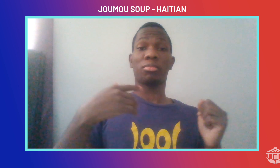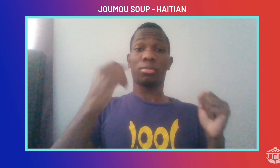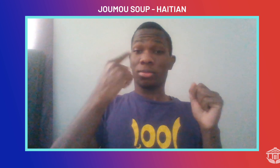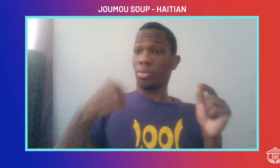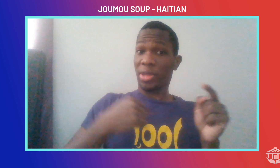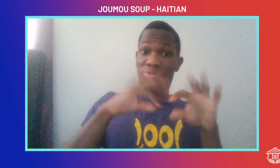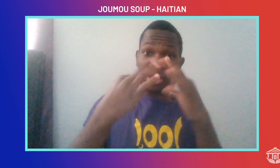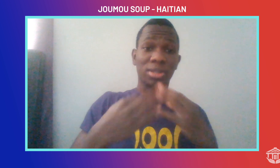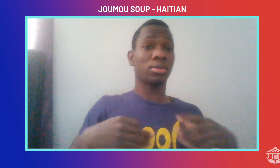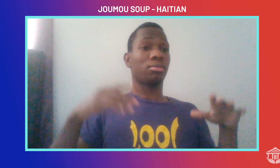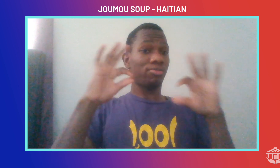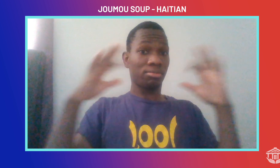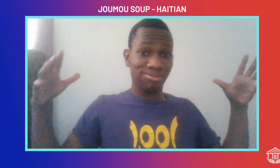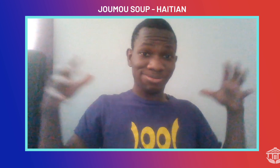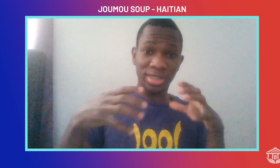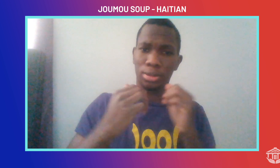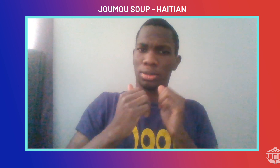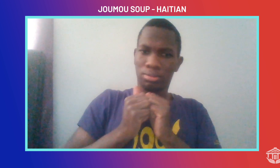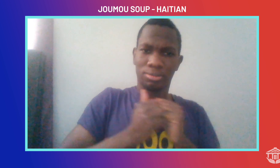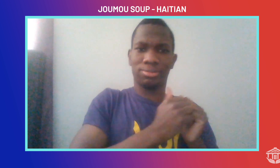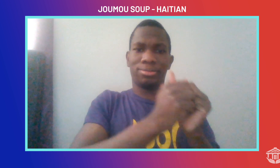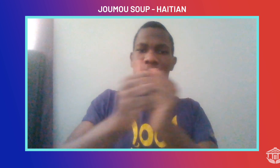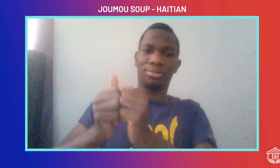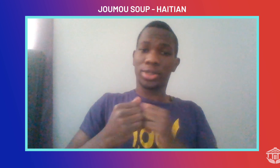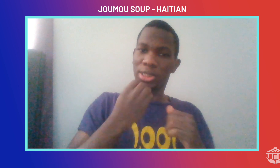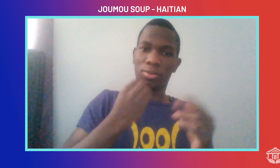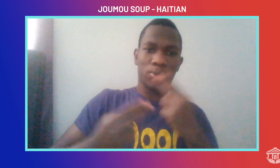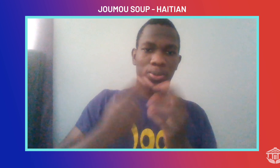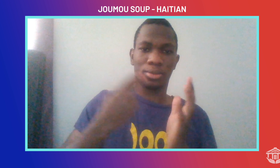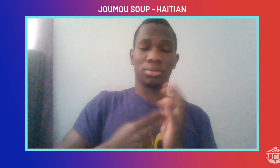My family has always enjoyed coming together on this special day to celebrate with joumou soup,